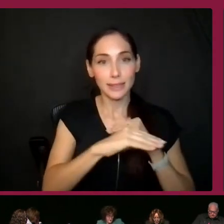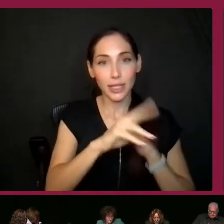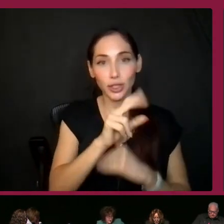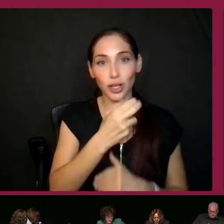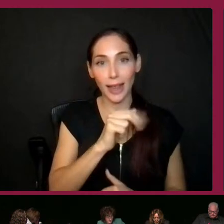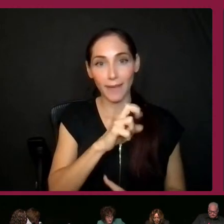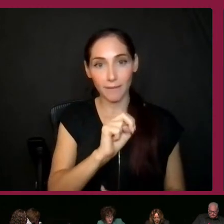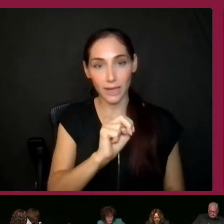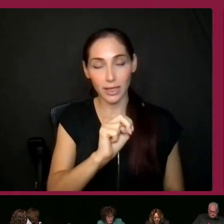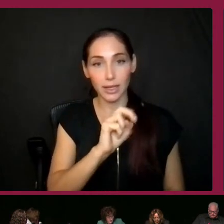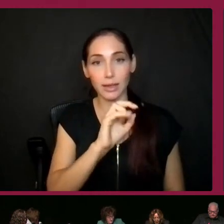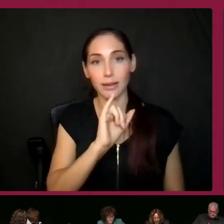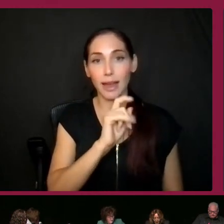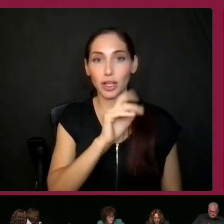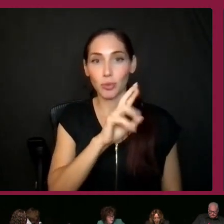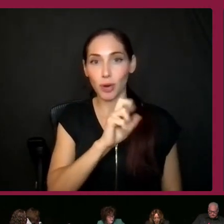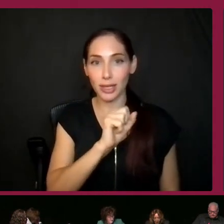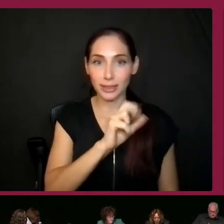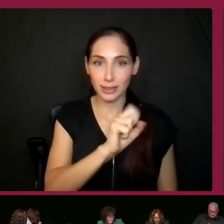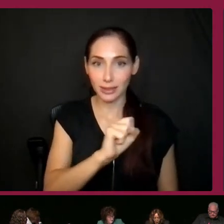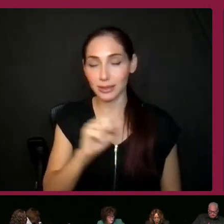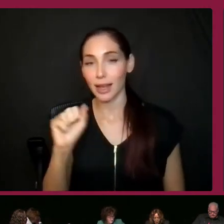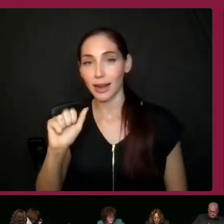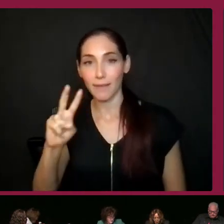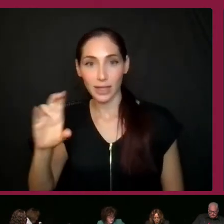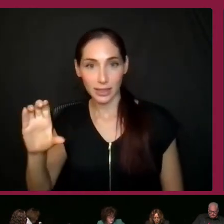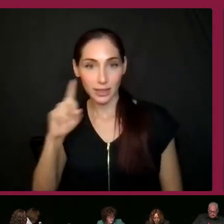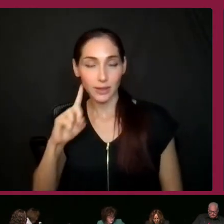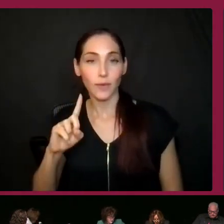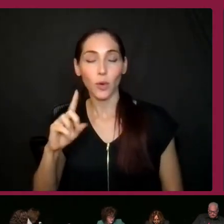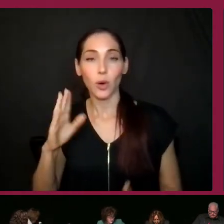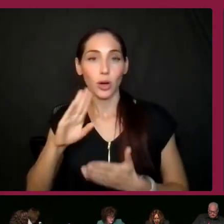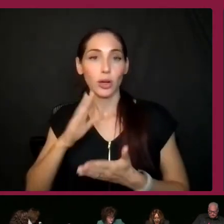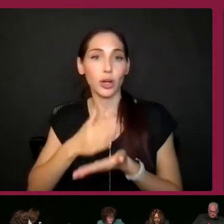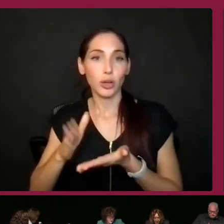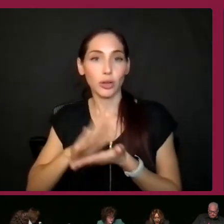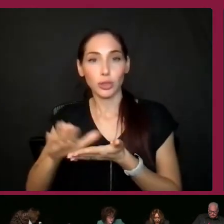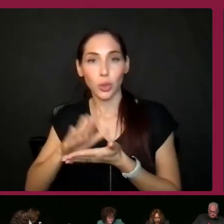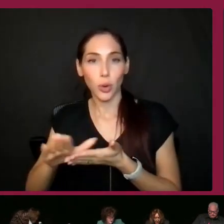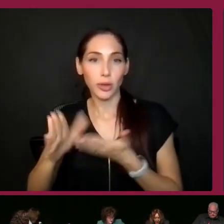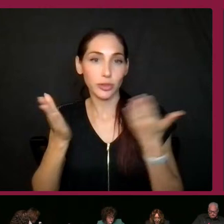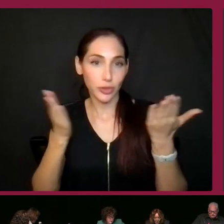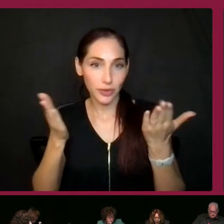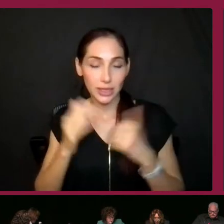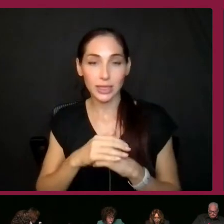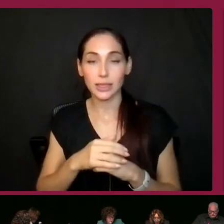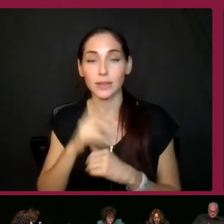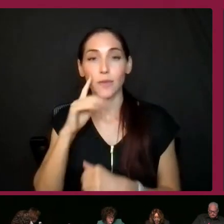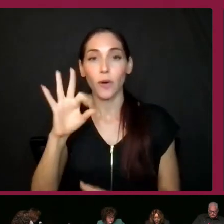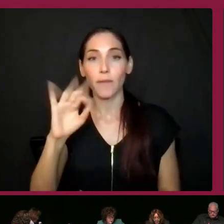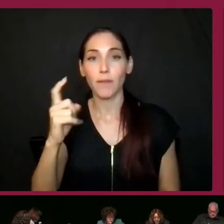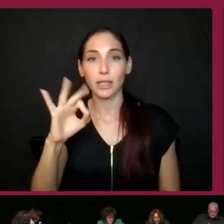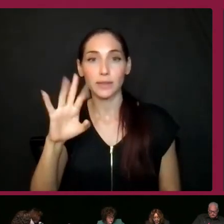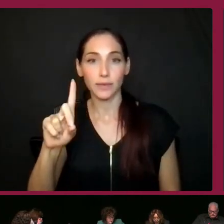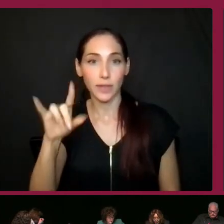and Antelope Valley Community College for custodial services at Fox Field and the Palmdale Center.